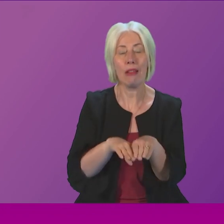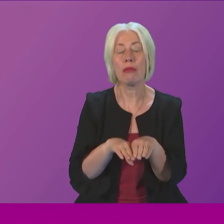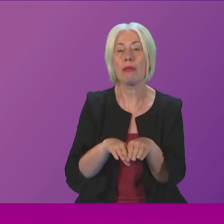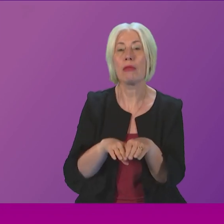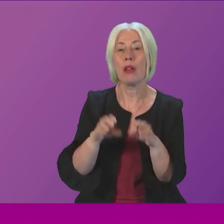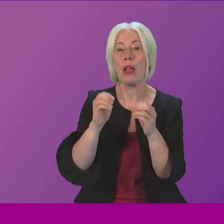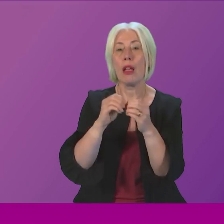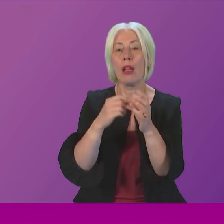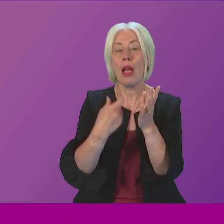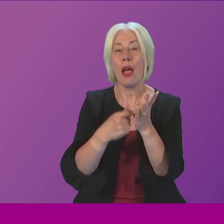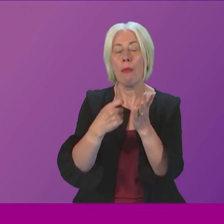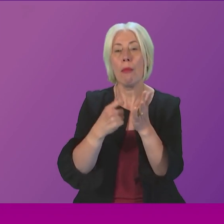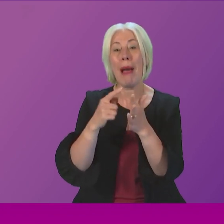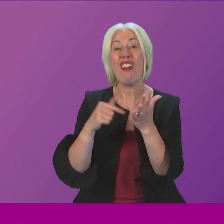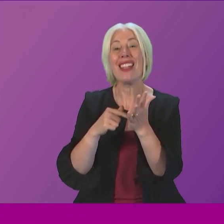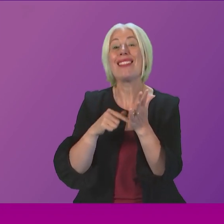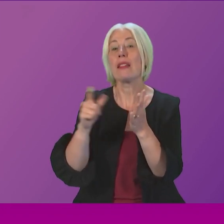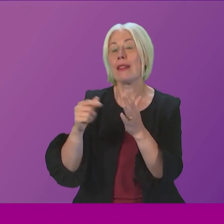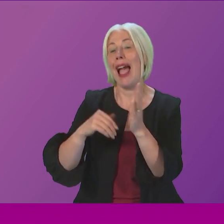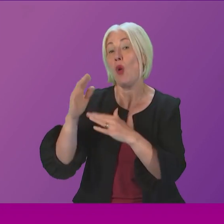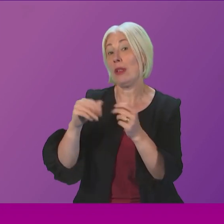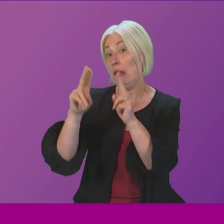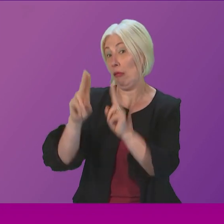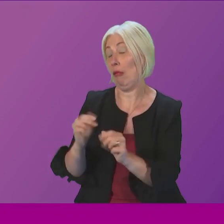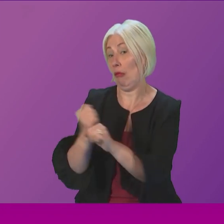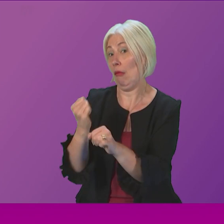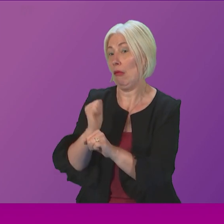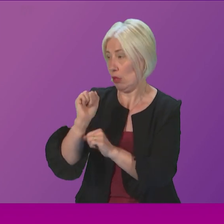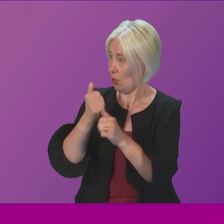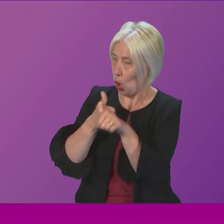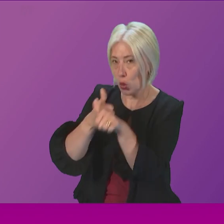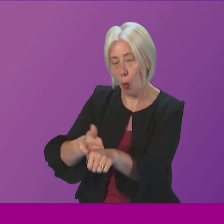“Barratt Developments plc supports the Scottish Government’s efforts to meet its statutory